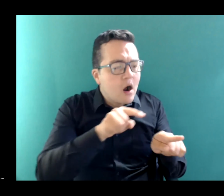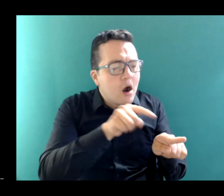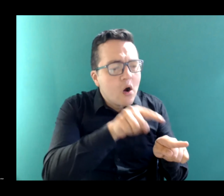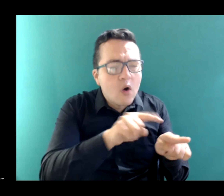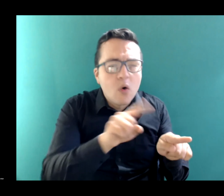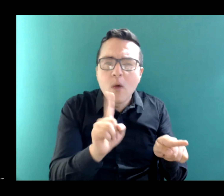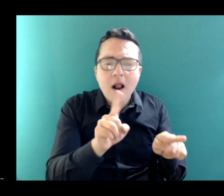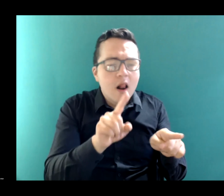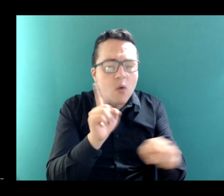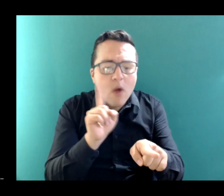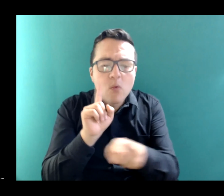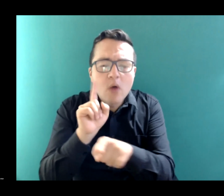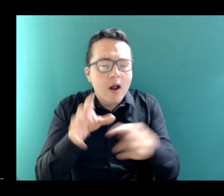Which organizations were consulted by G3ict on the report.